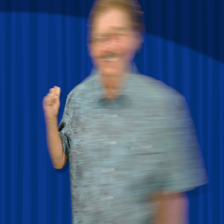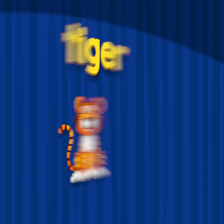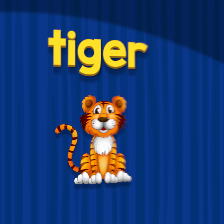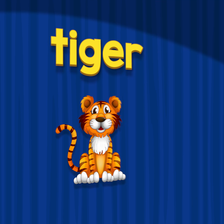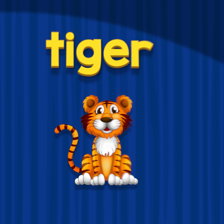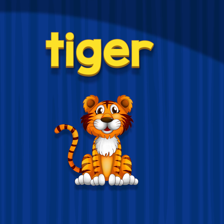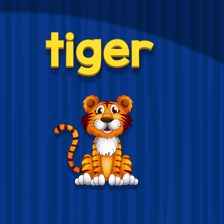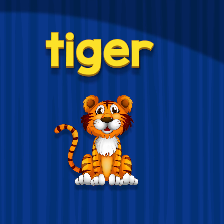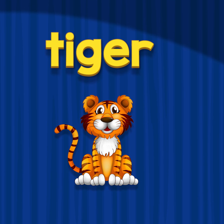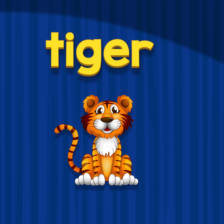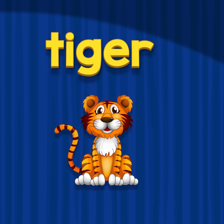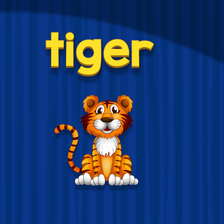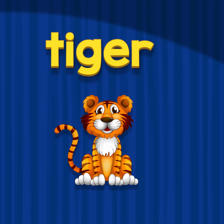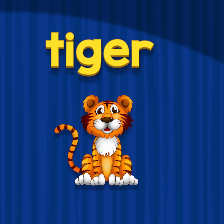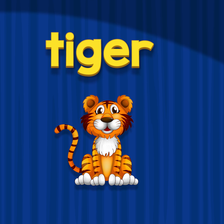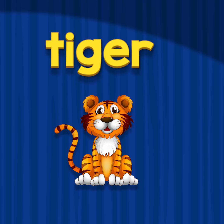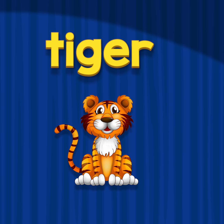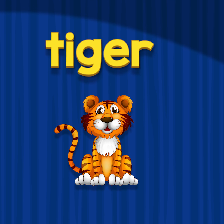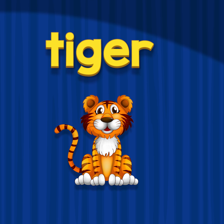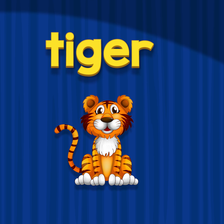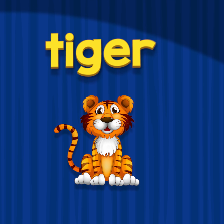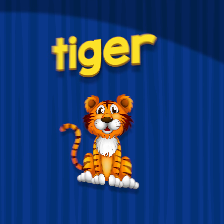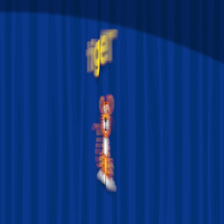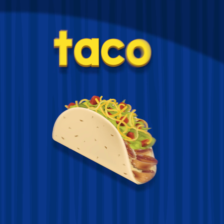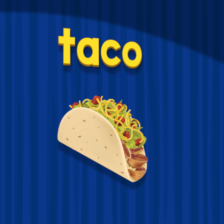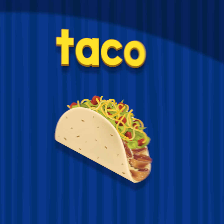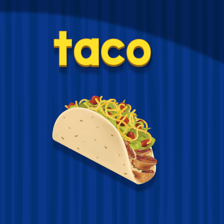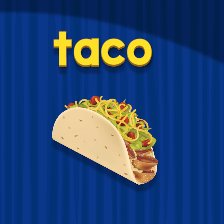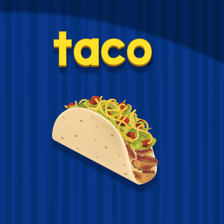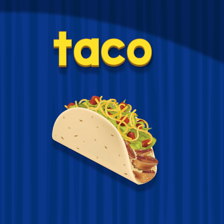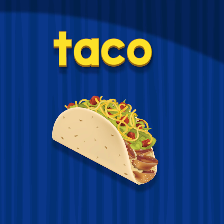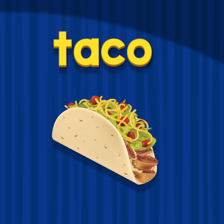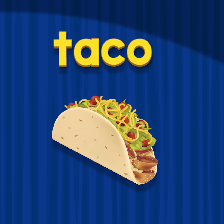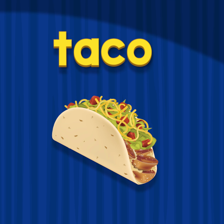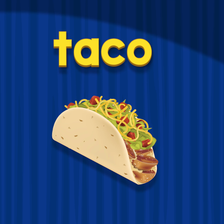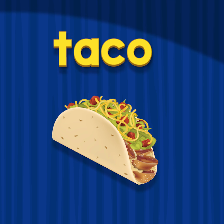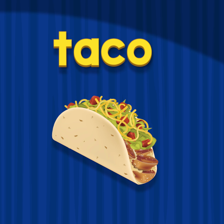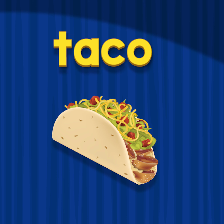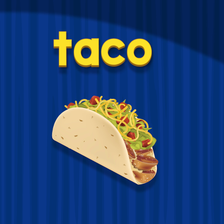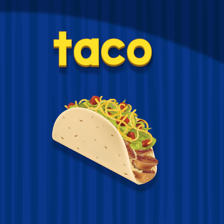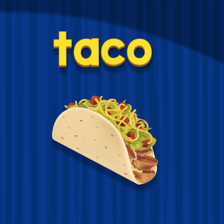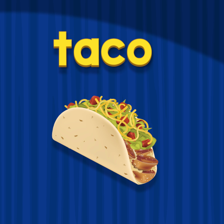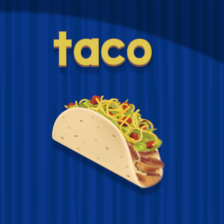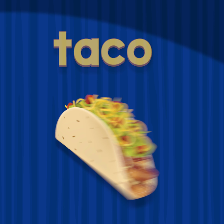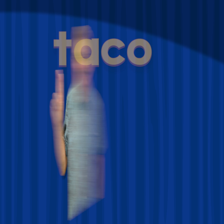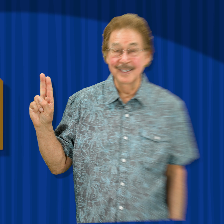/T/ /t/ tiger /T/ /t/ taco